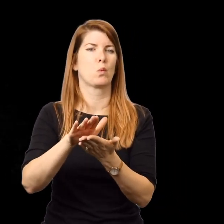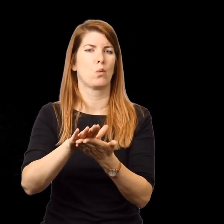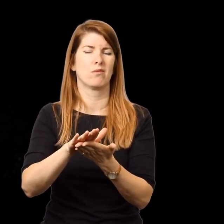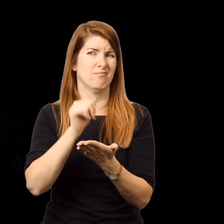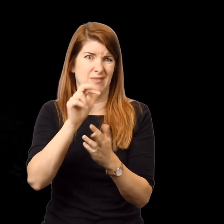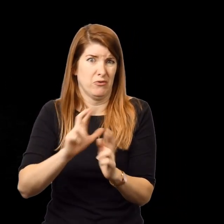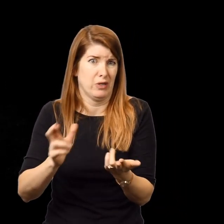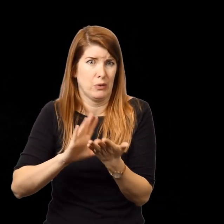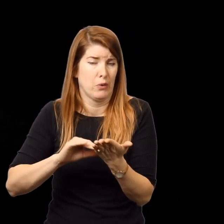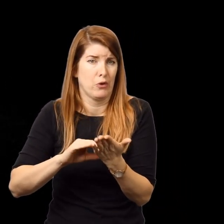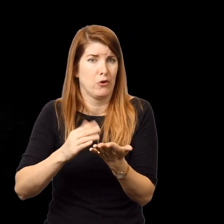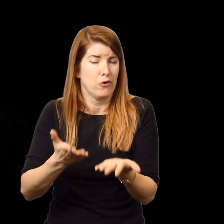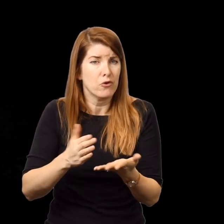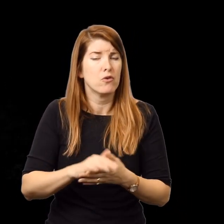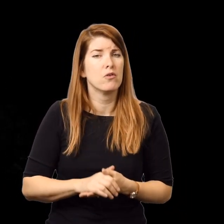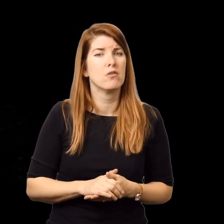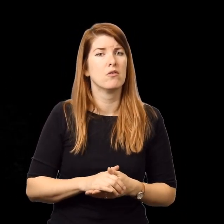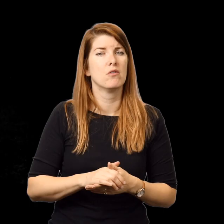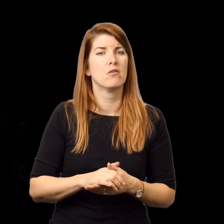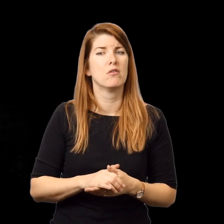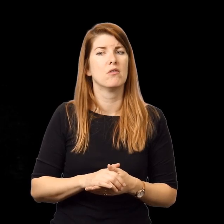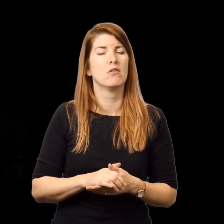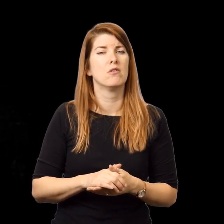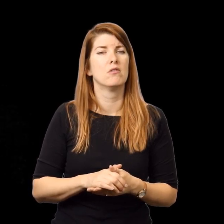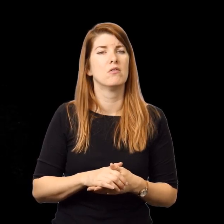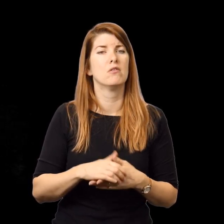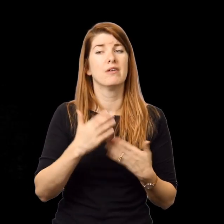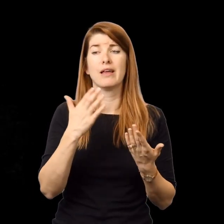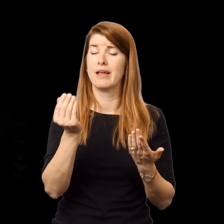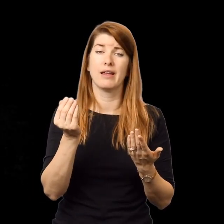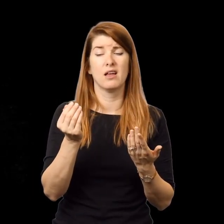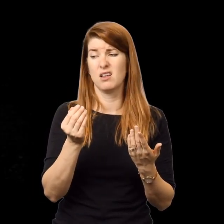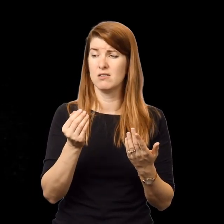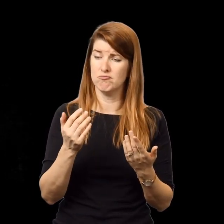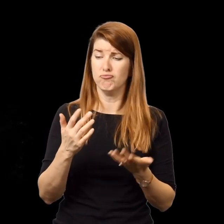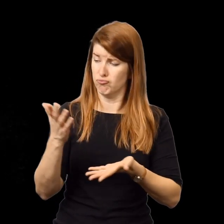They're not ready to learn, and they present at school at the same age